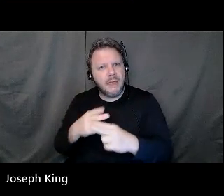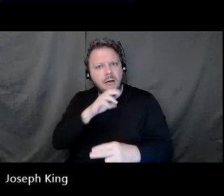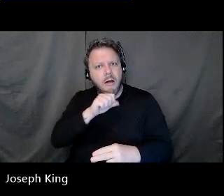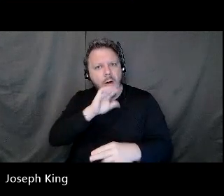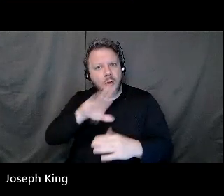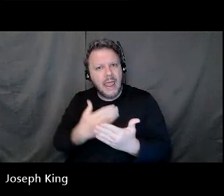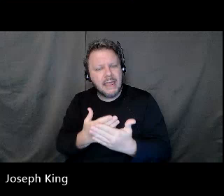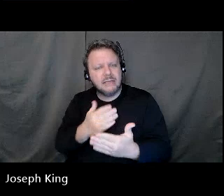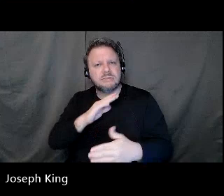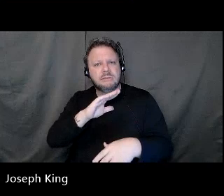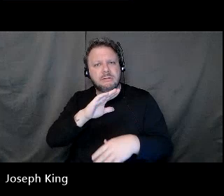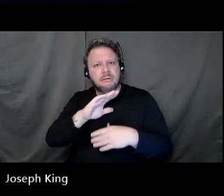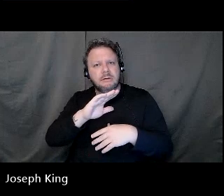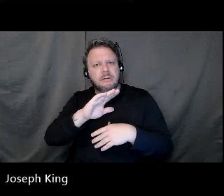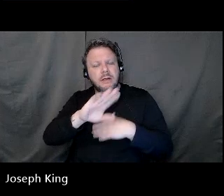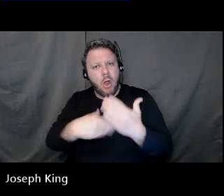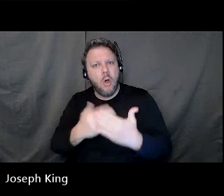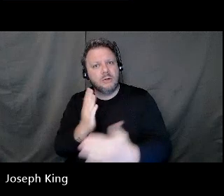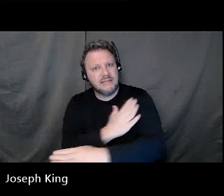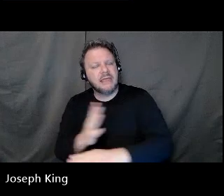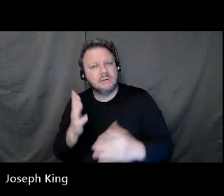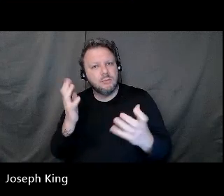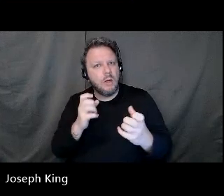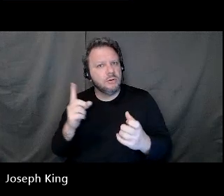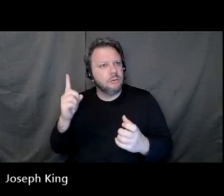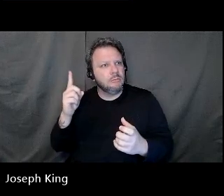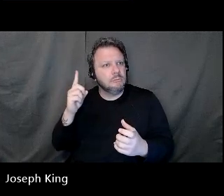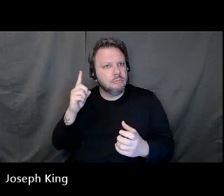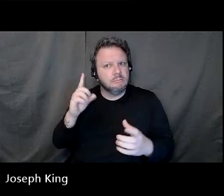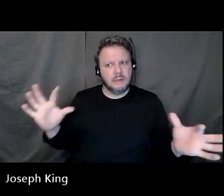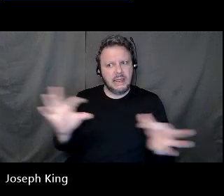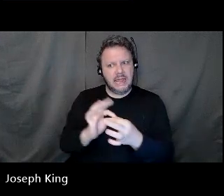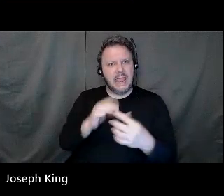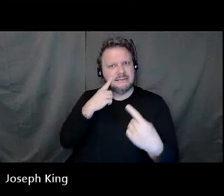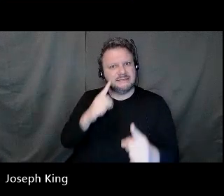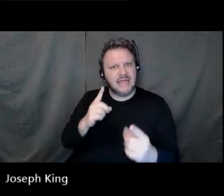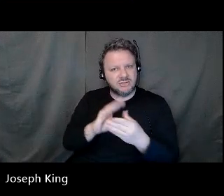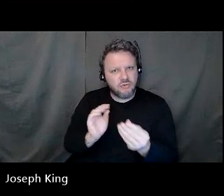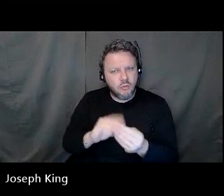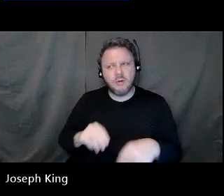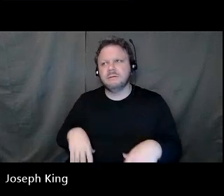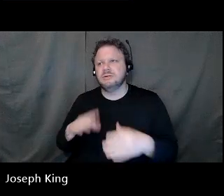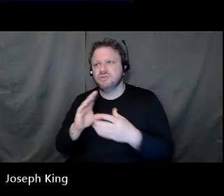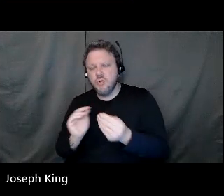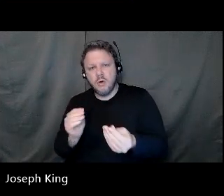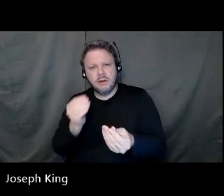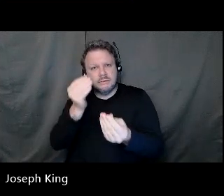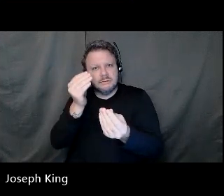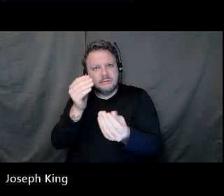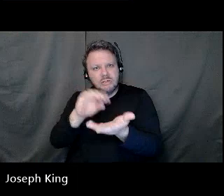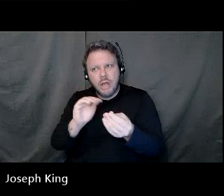ages, all stages, and see and hear from you all too. We want to connect the success stories. The lessons, the stories and datas as we're trying to